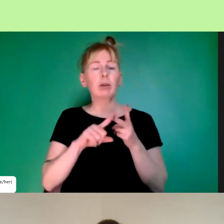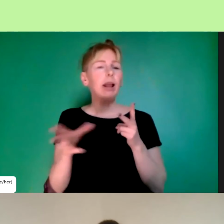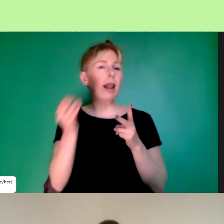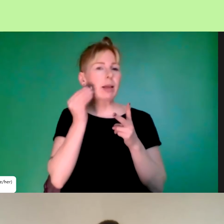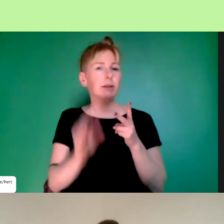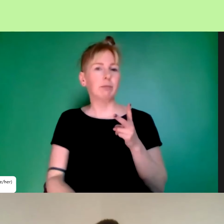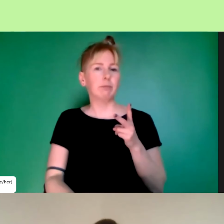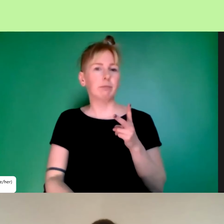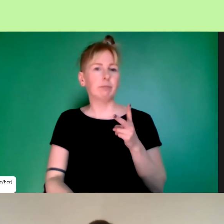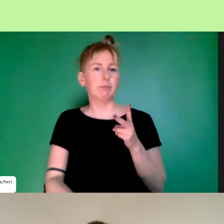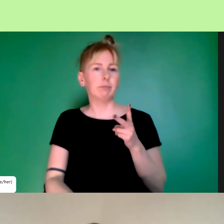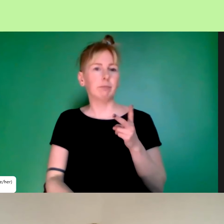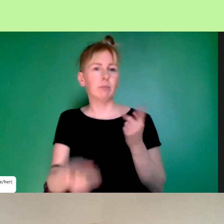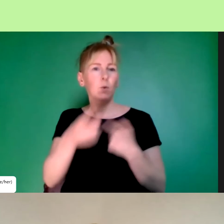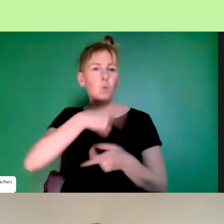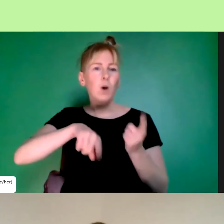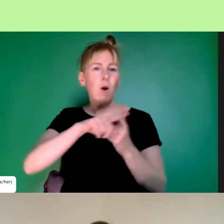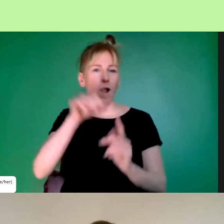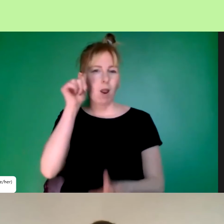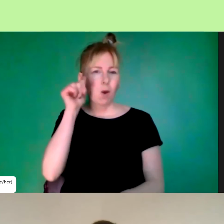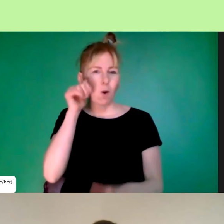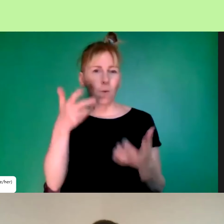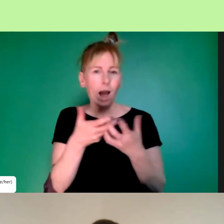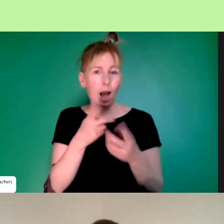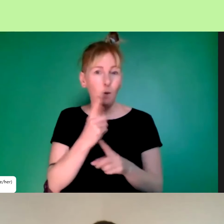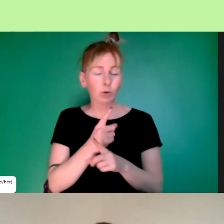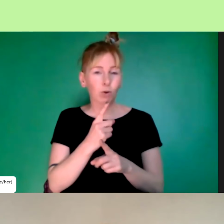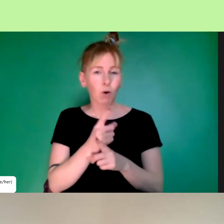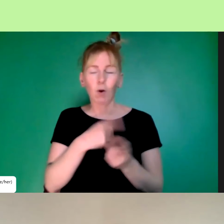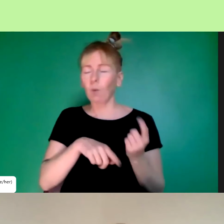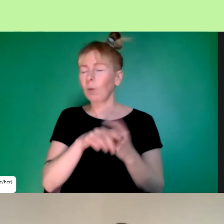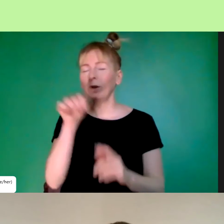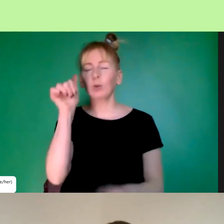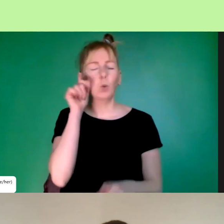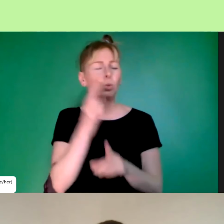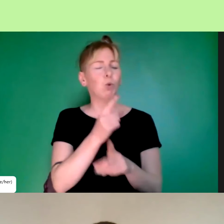talk and verbalise because that's what we're taught to like be expressive, you need to